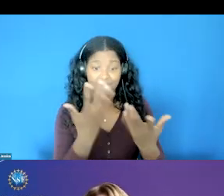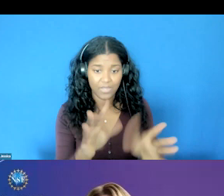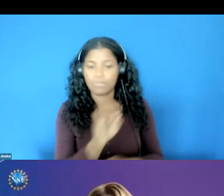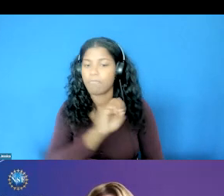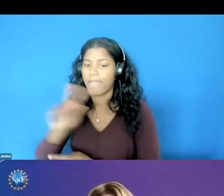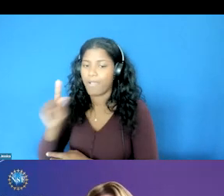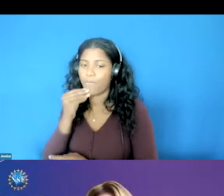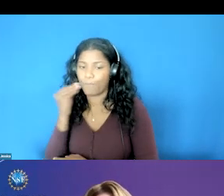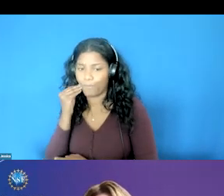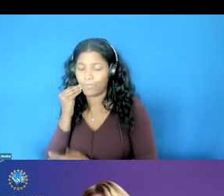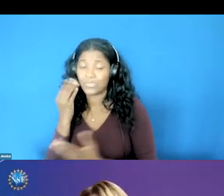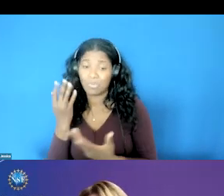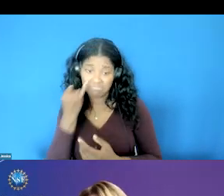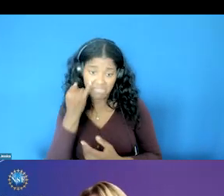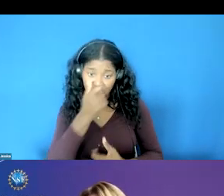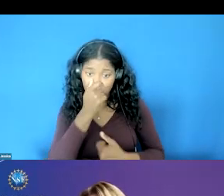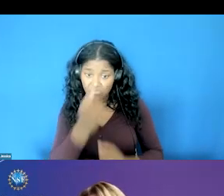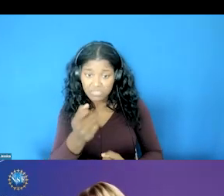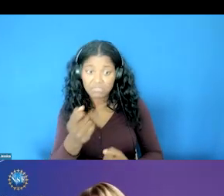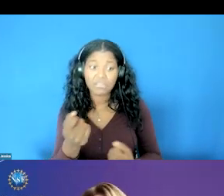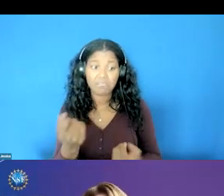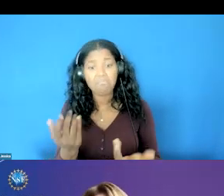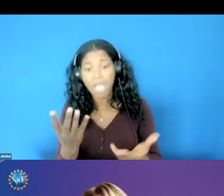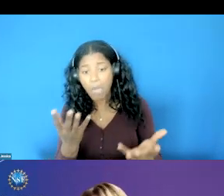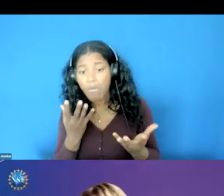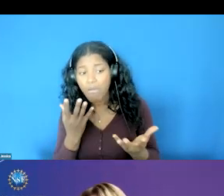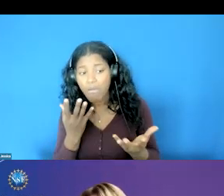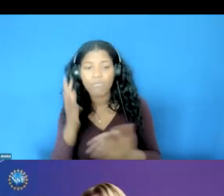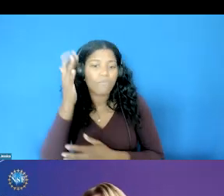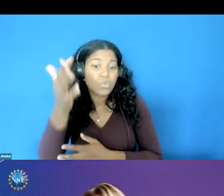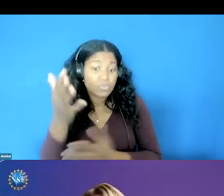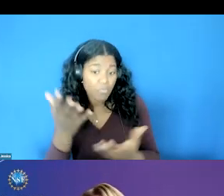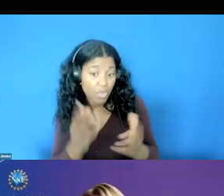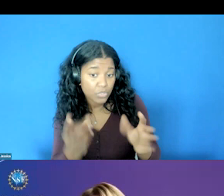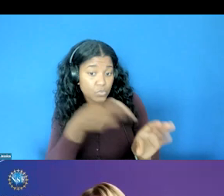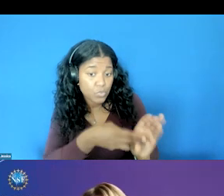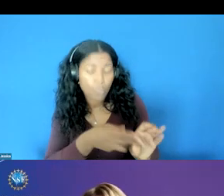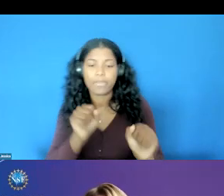If you think you may be interested in this now or in the future, please reach out to us.